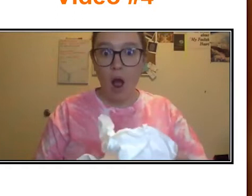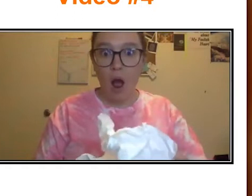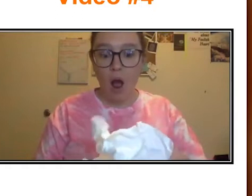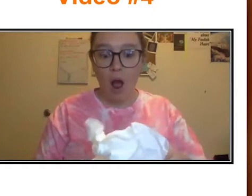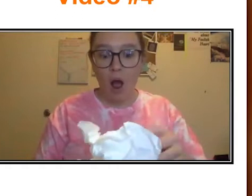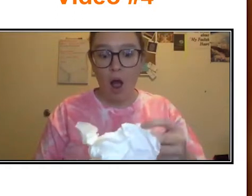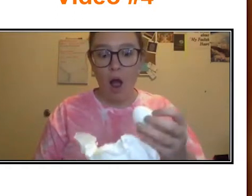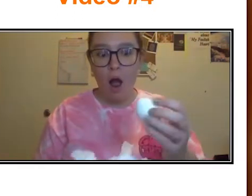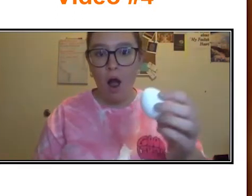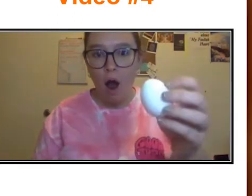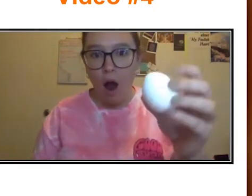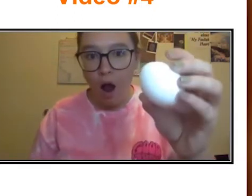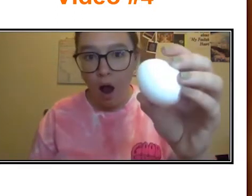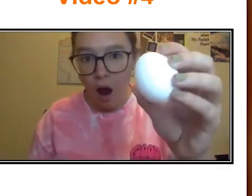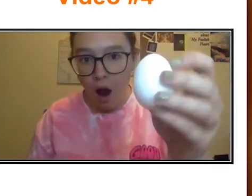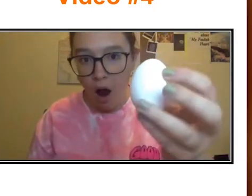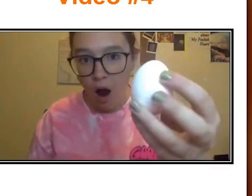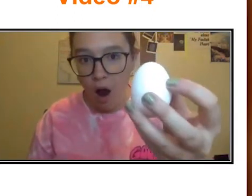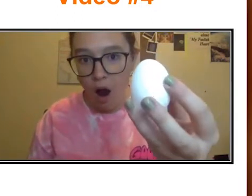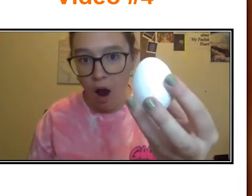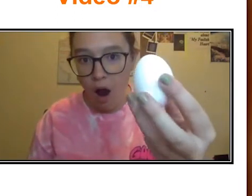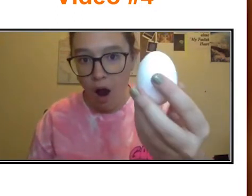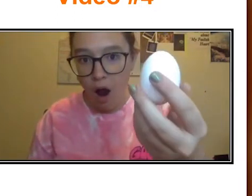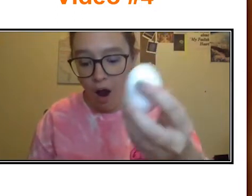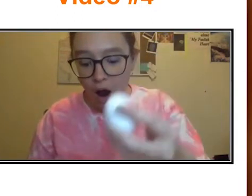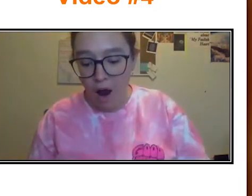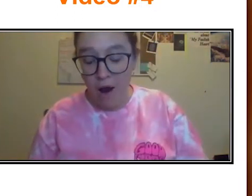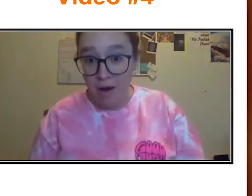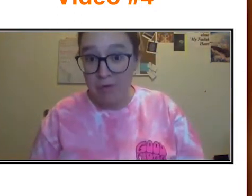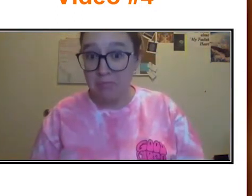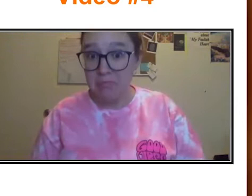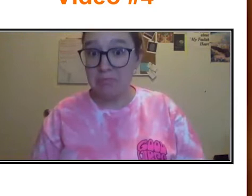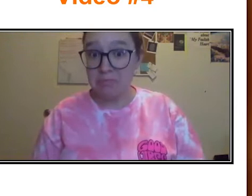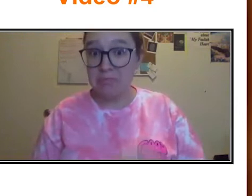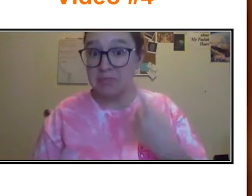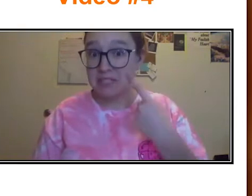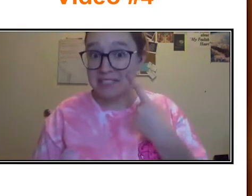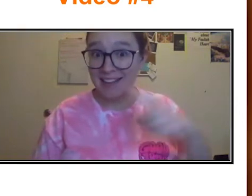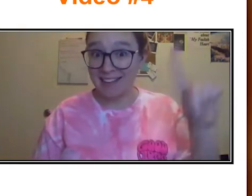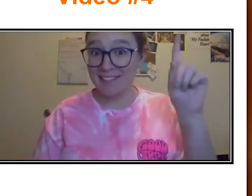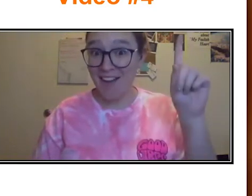[Gasp] Get out! Aah! It worked!